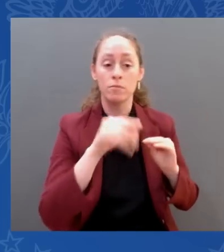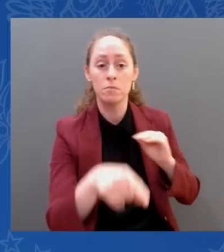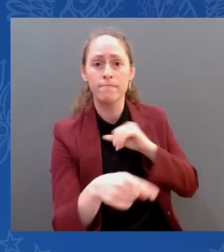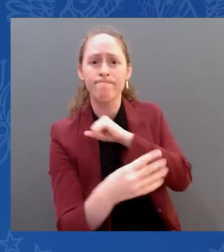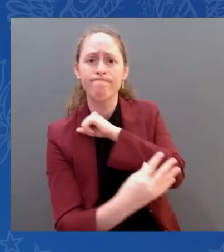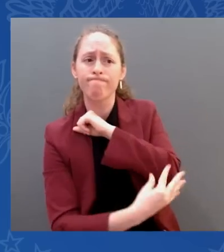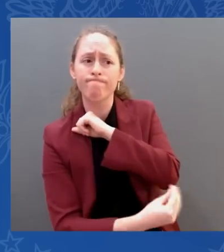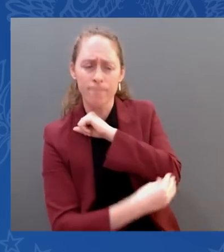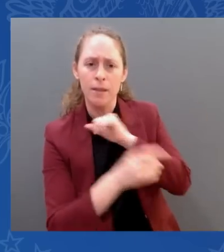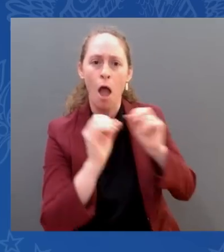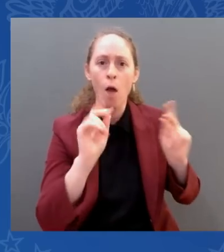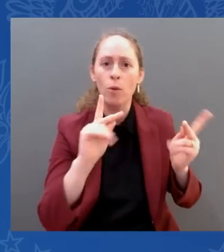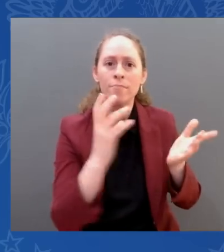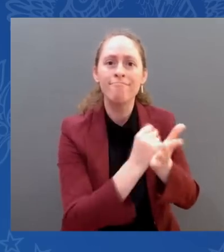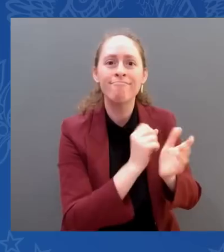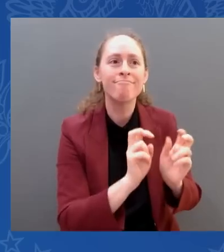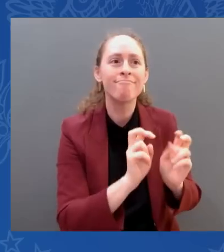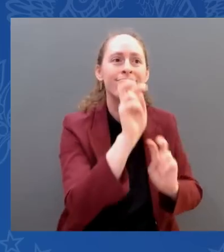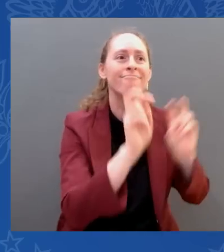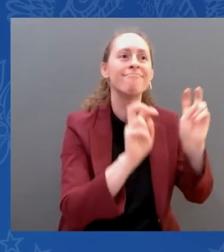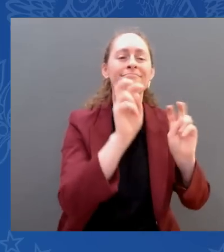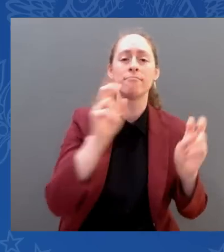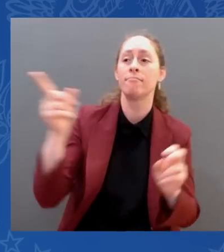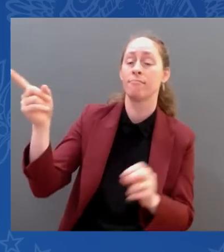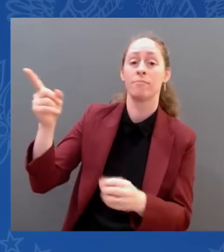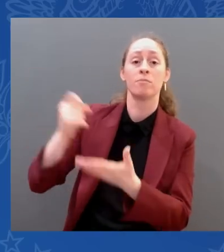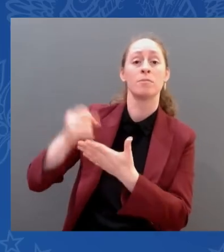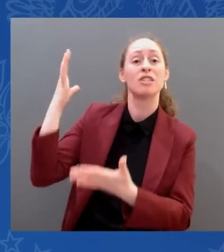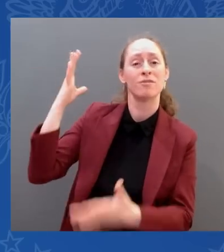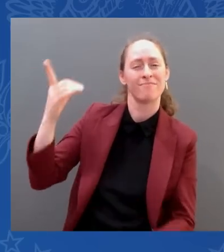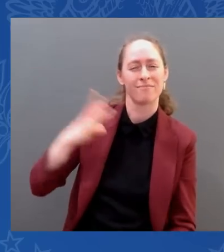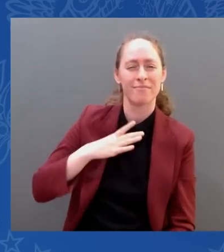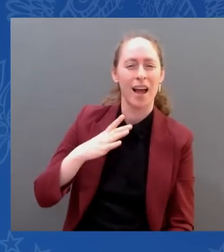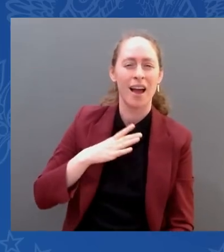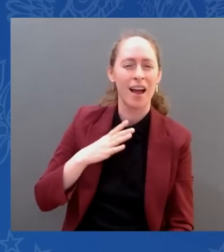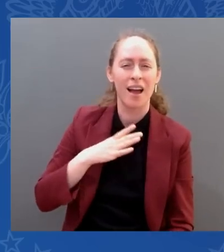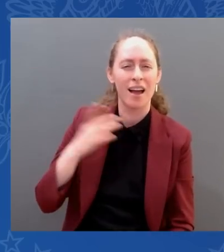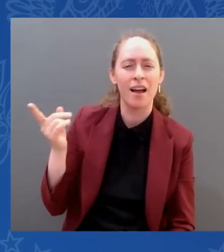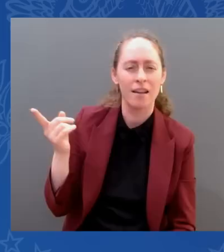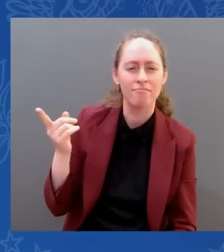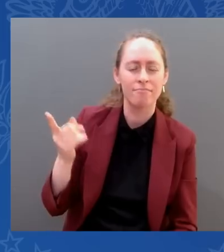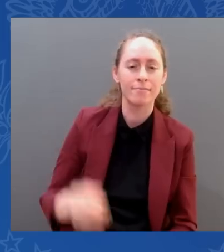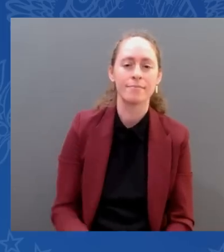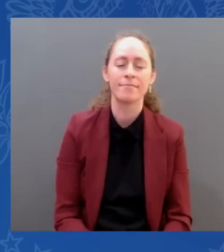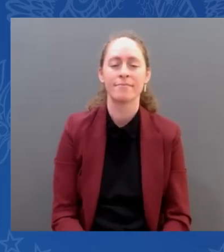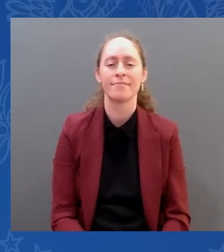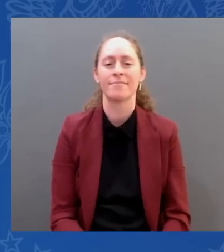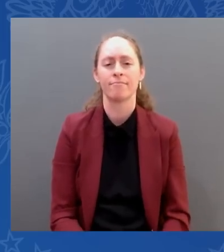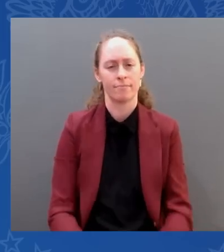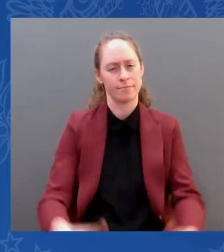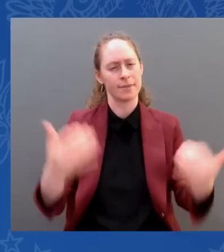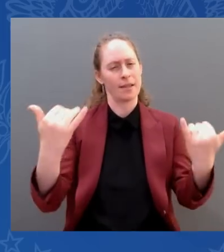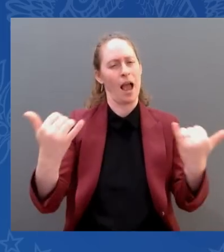So, it's about time we start to regather and remember who we are and get a lot of this done. But there's no better place to starting it